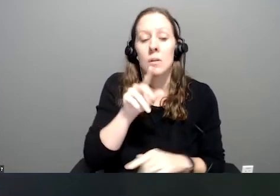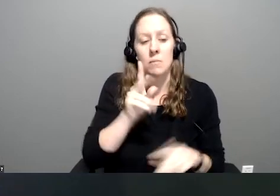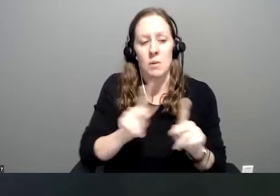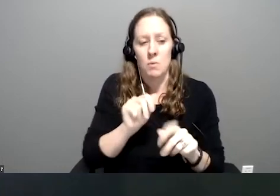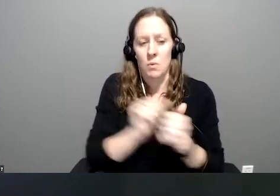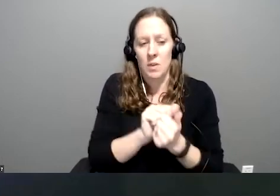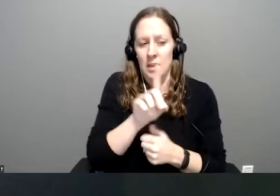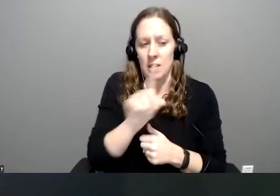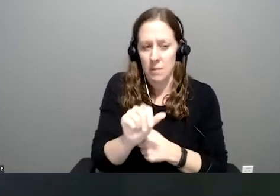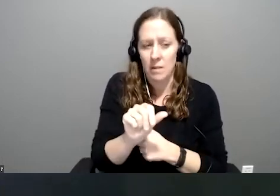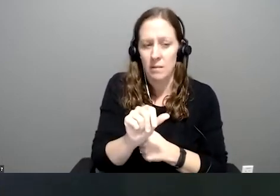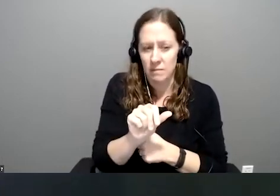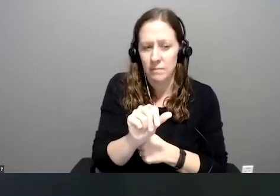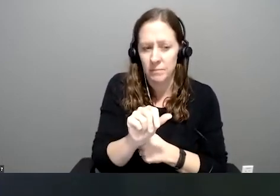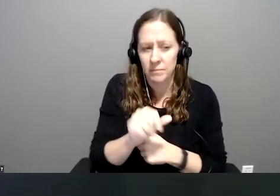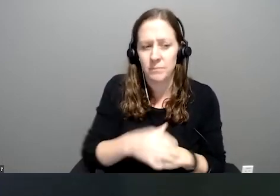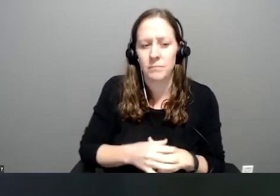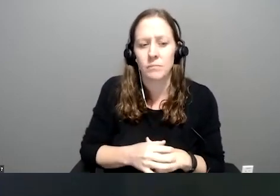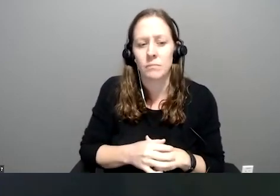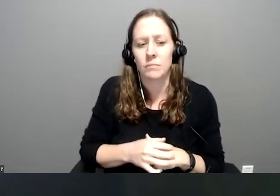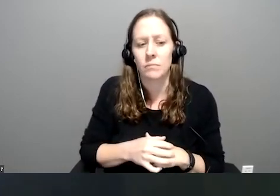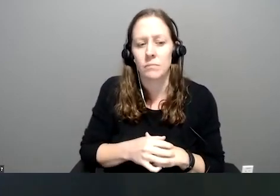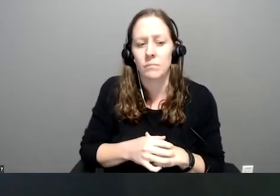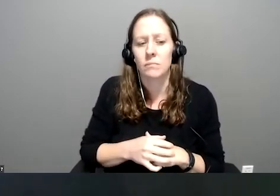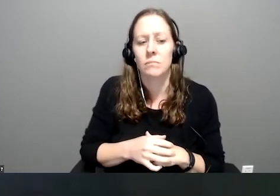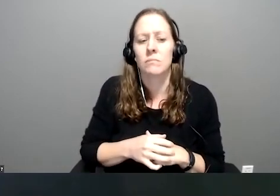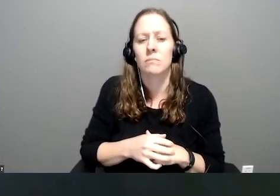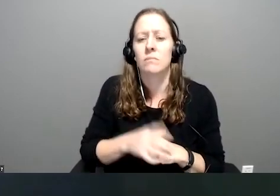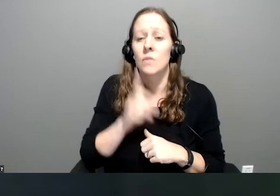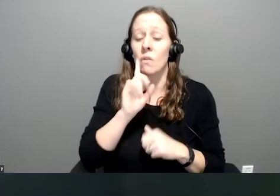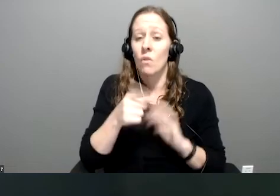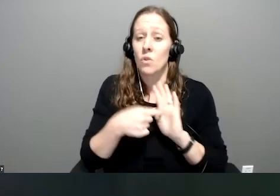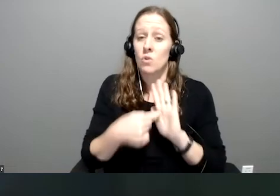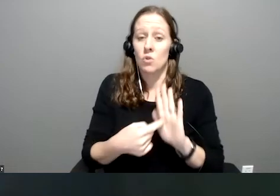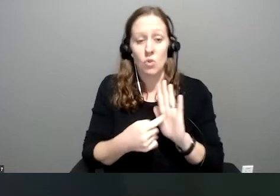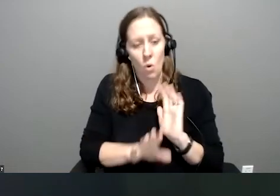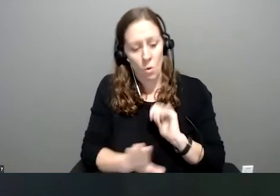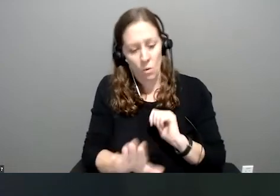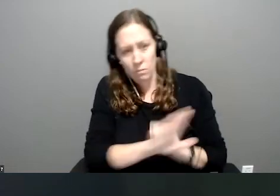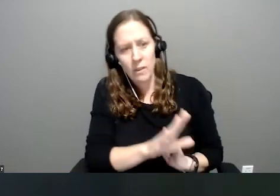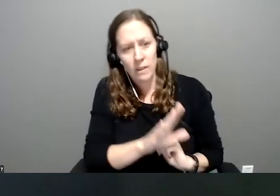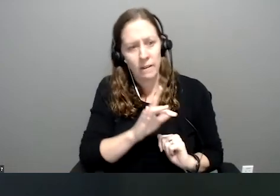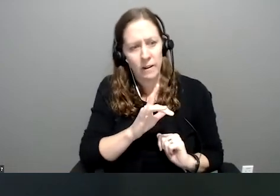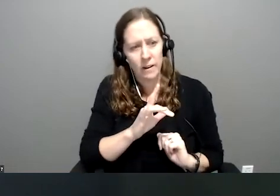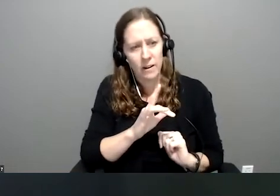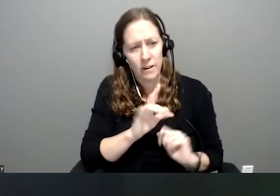To further demonstrate the diverse abilities of persons with disabilities, eight training